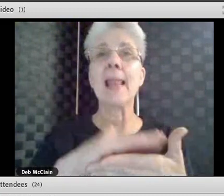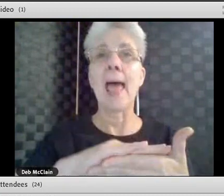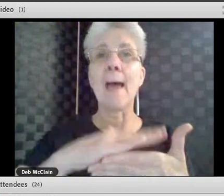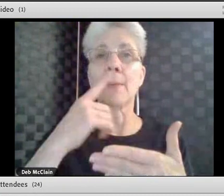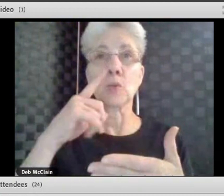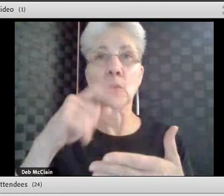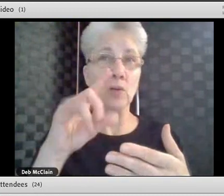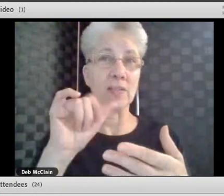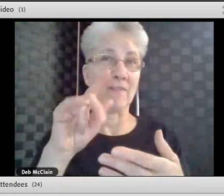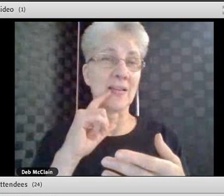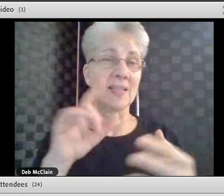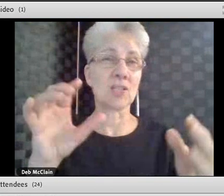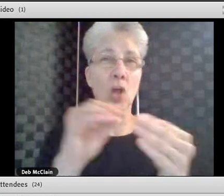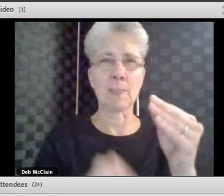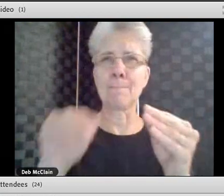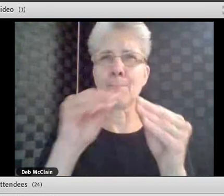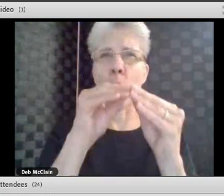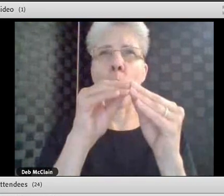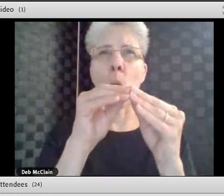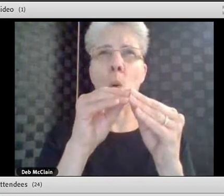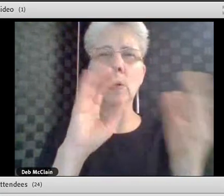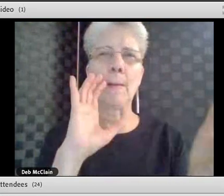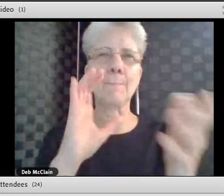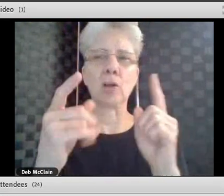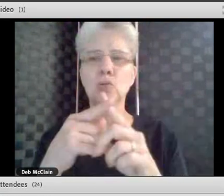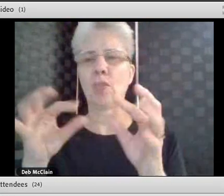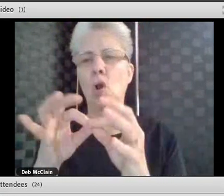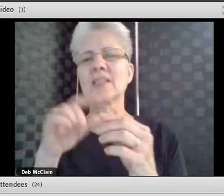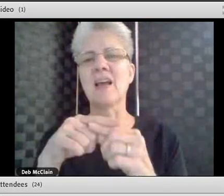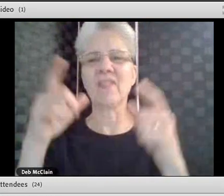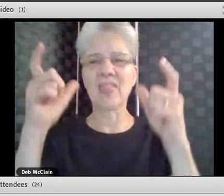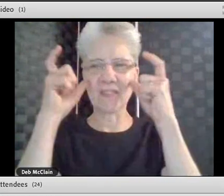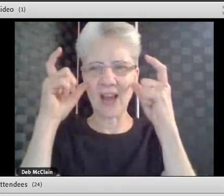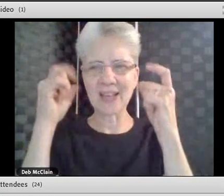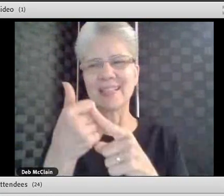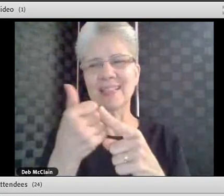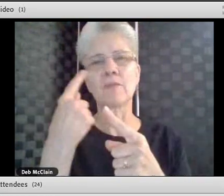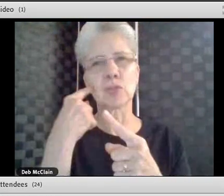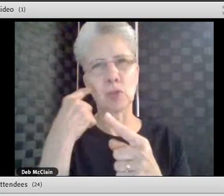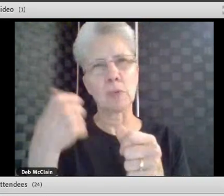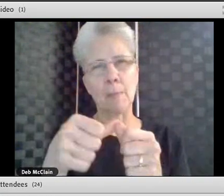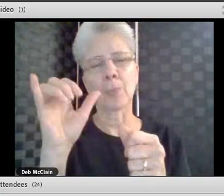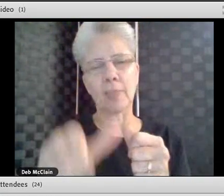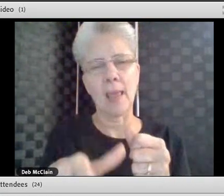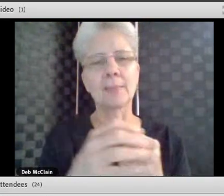Sometimes the laptop that you need for these devices costs significantly more than the cost of the device,